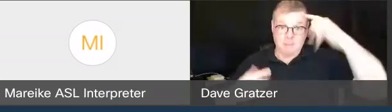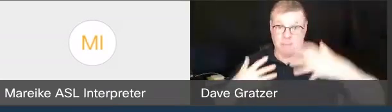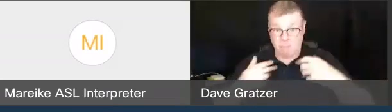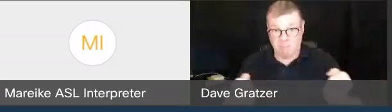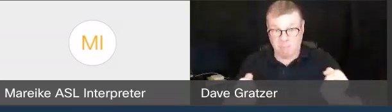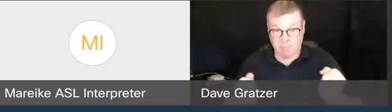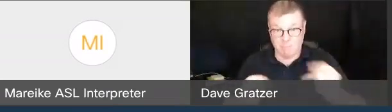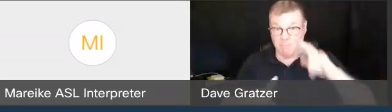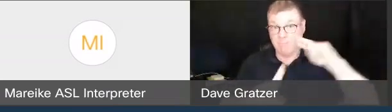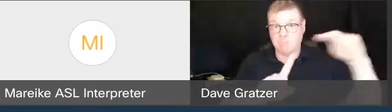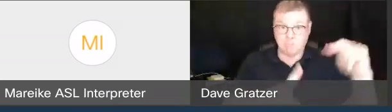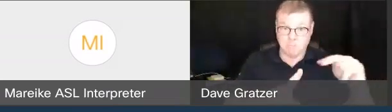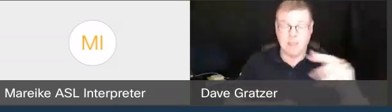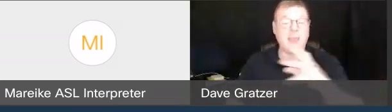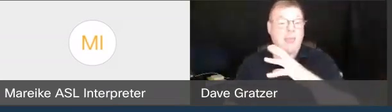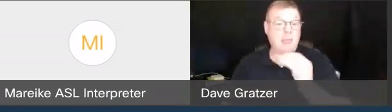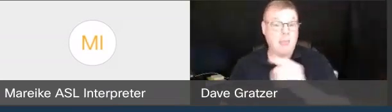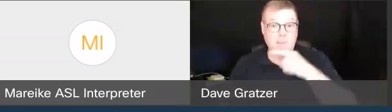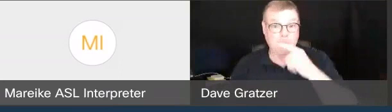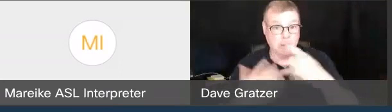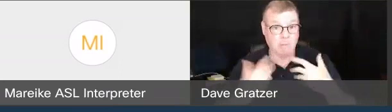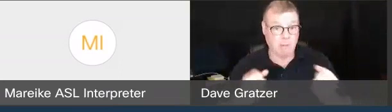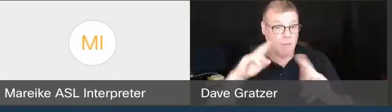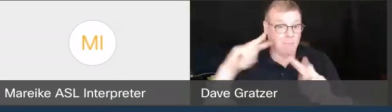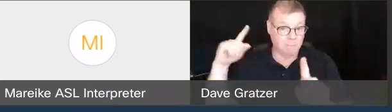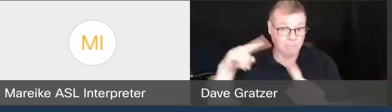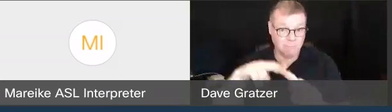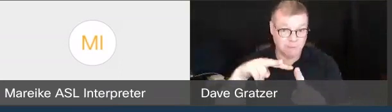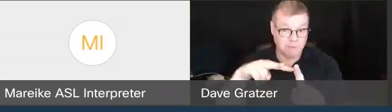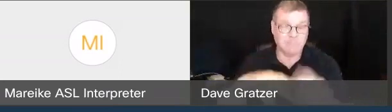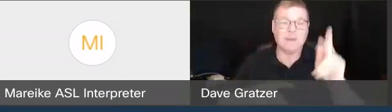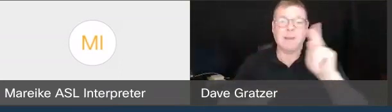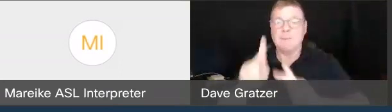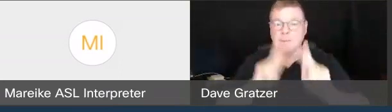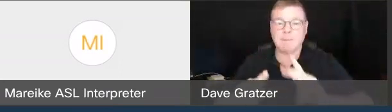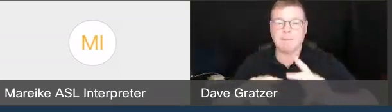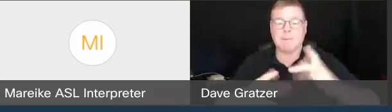perspective and a public health perspective, individuals running around with disorders,